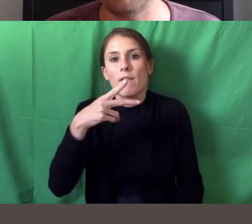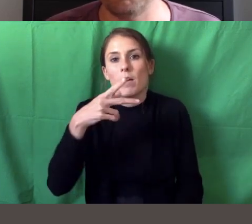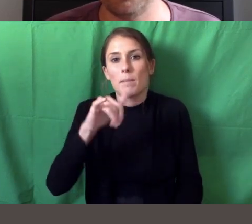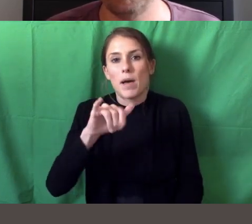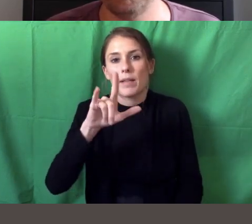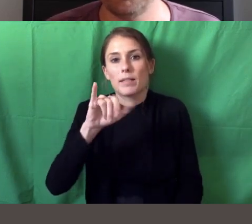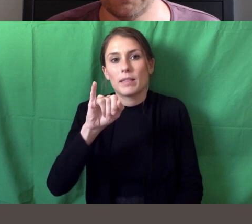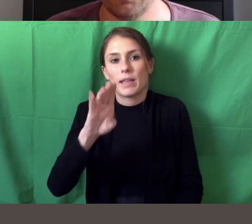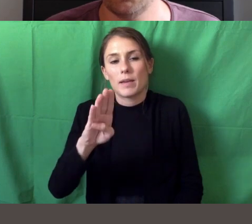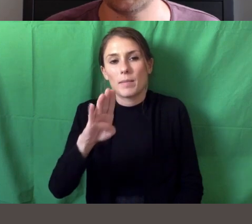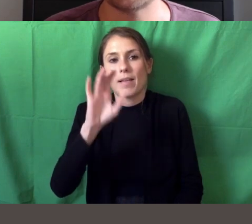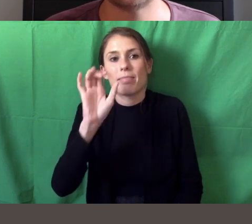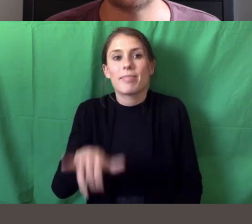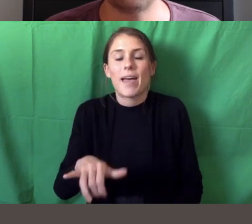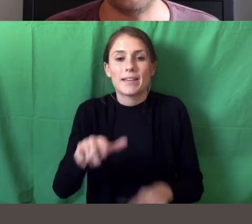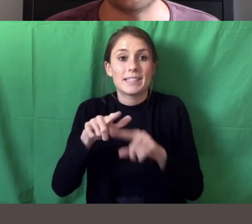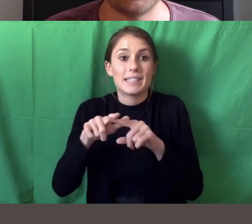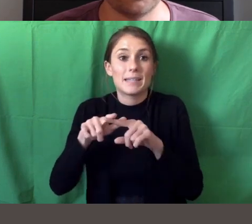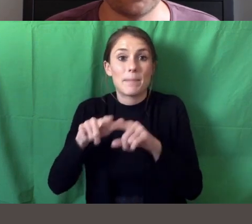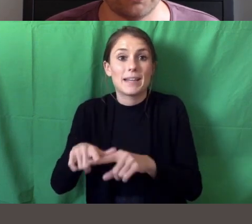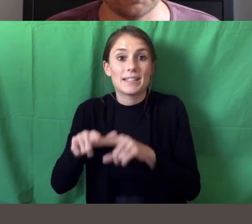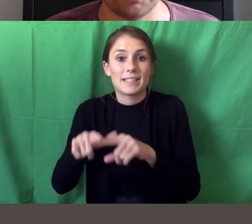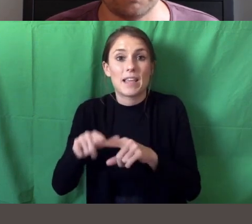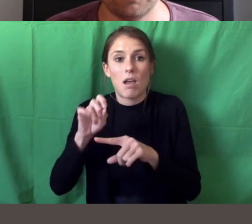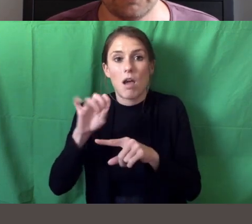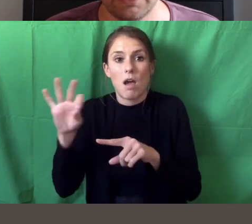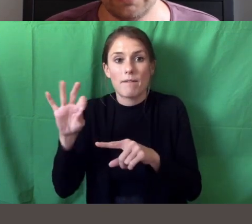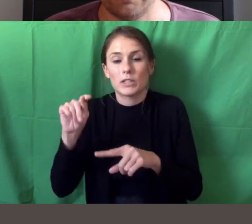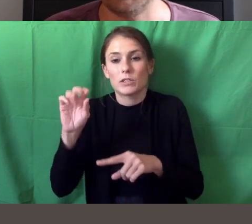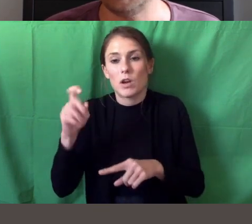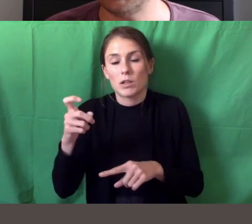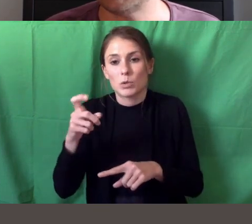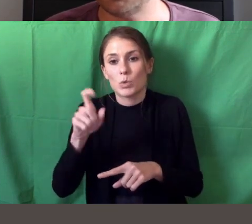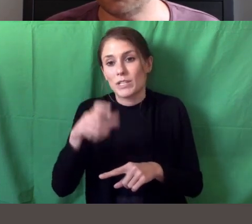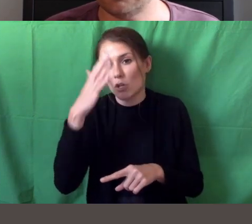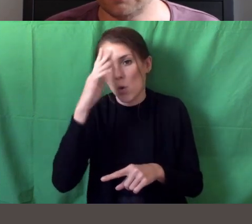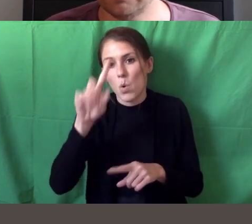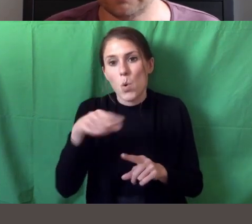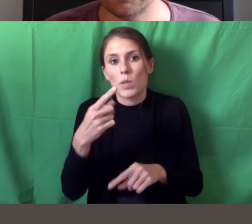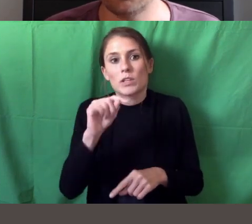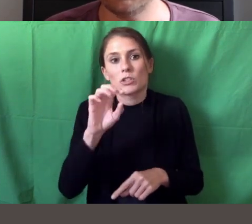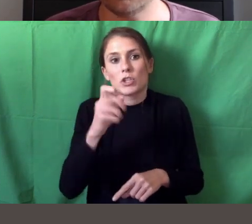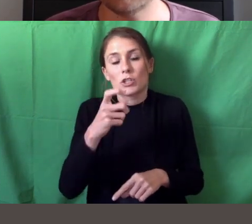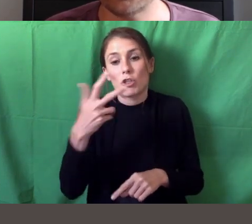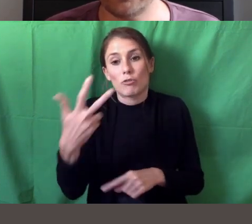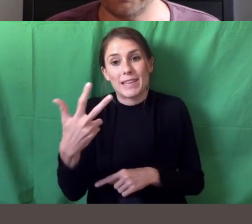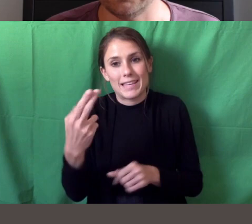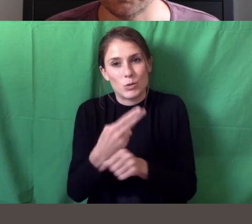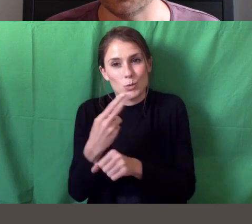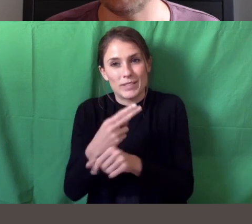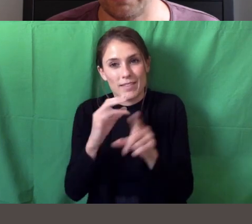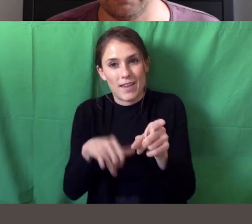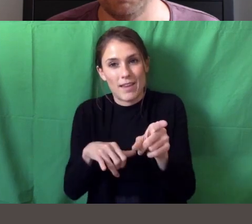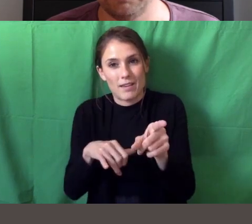about the vulnerability of pylib, which is a dependency of tox. And you need to know that